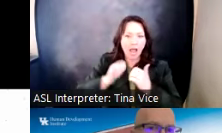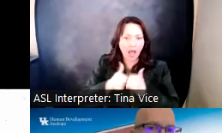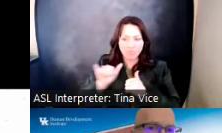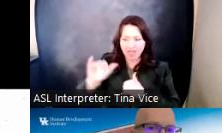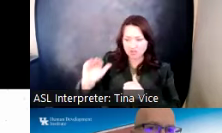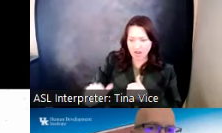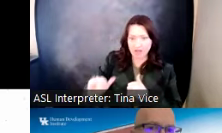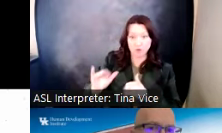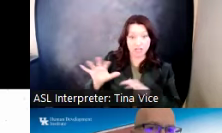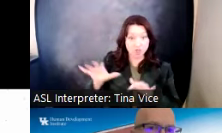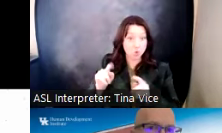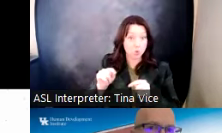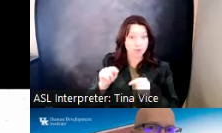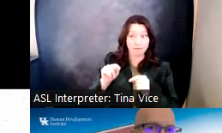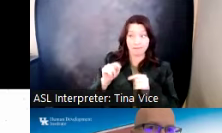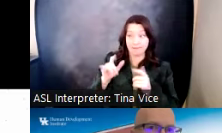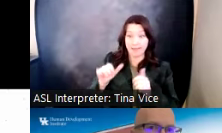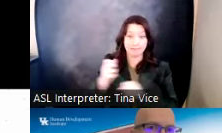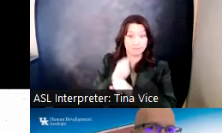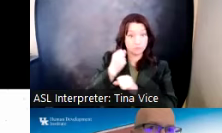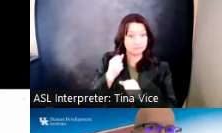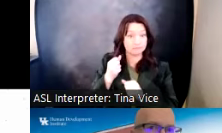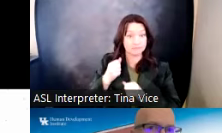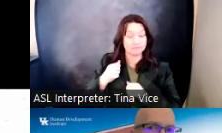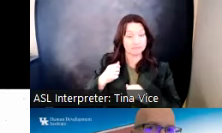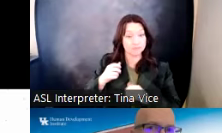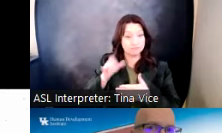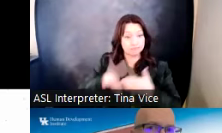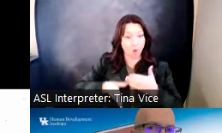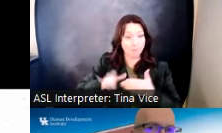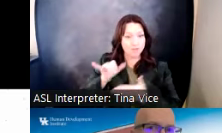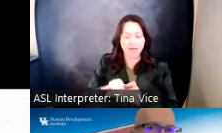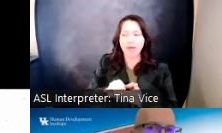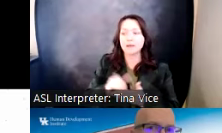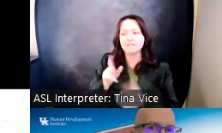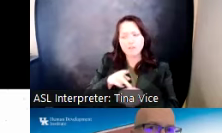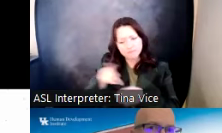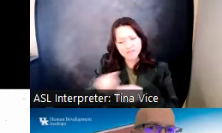those levels. Um and then for the professionals having not only um training within their discipline but